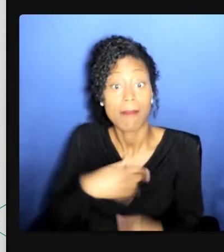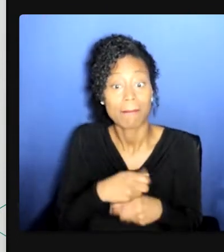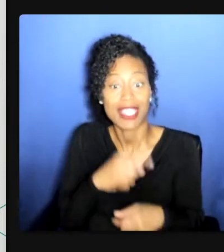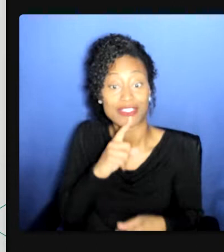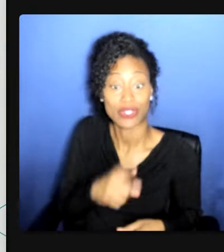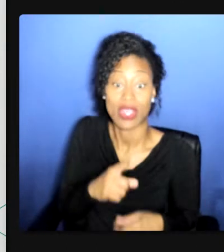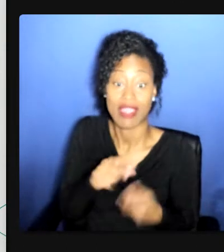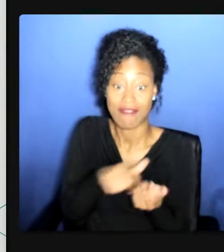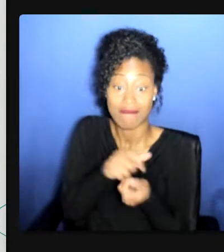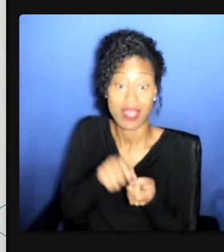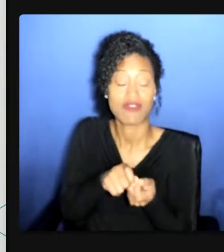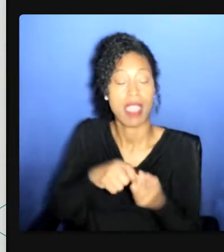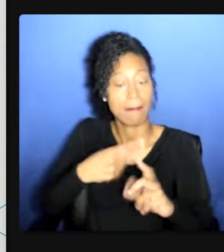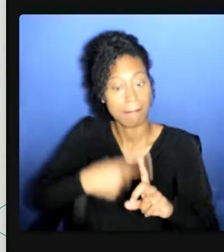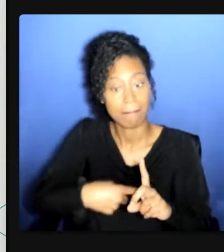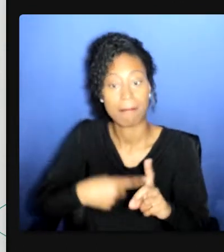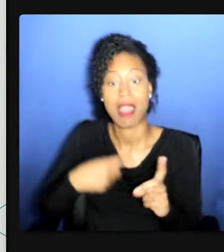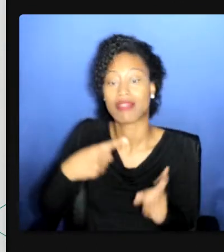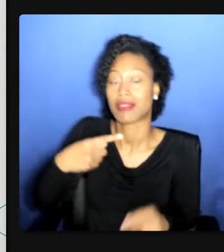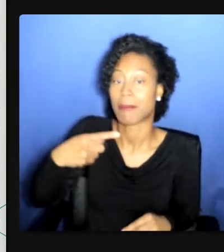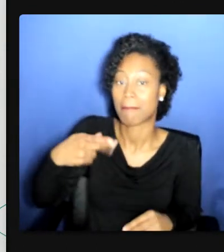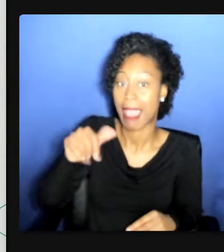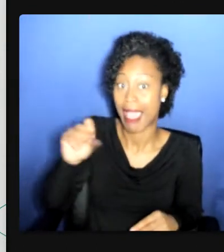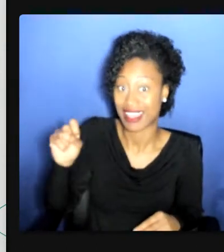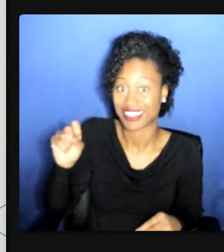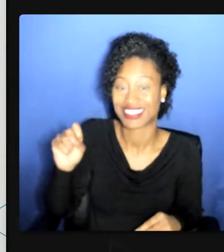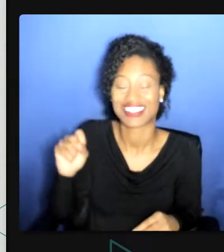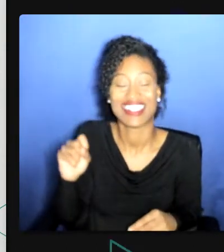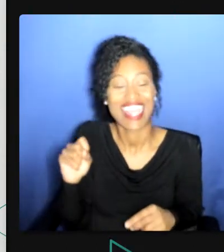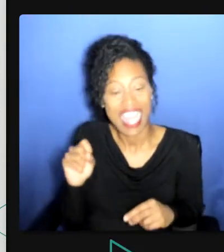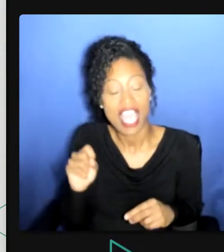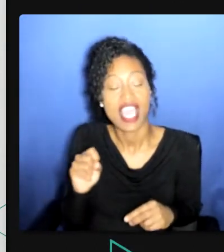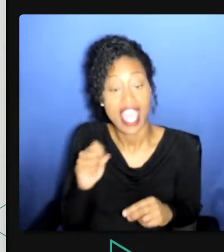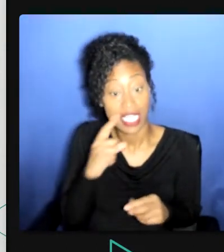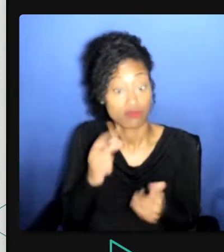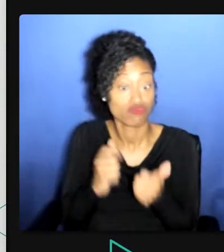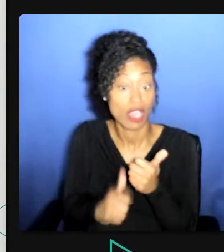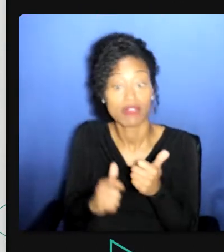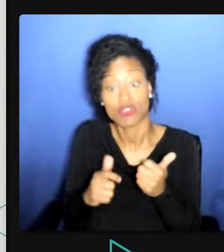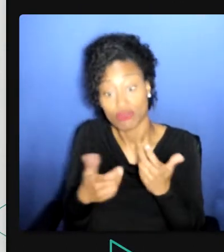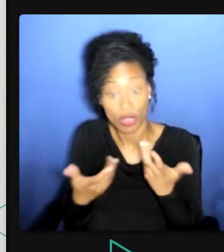including a specific mount path as a drive under C:.